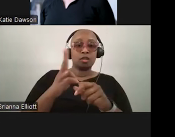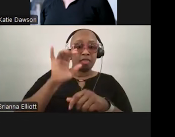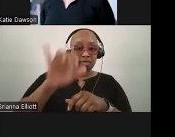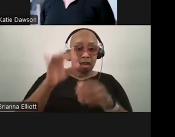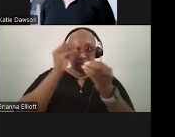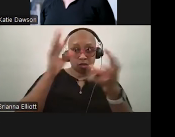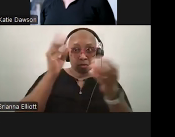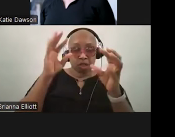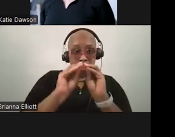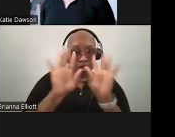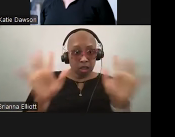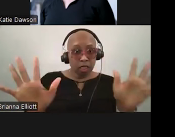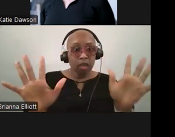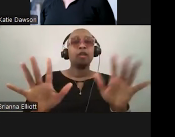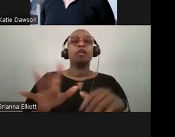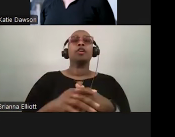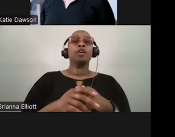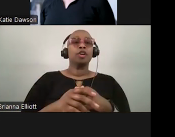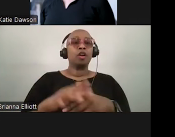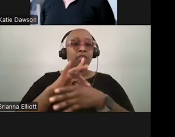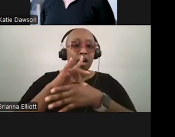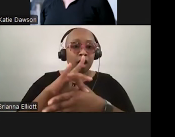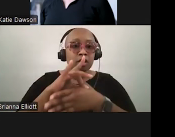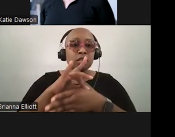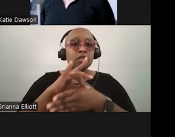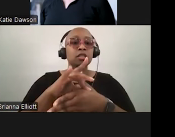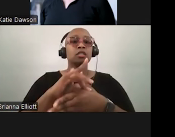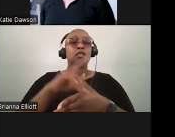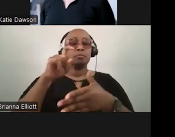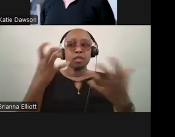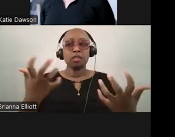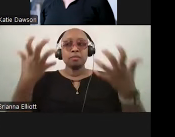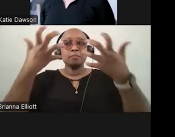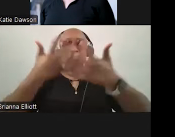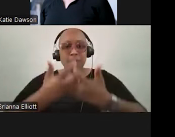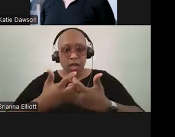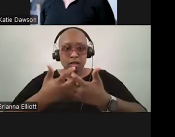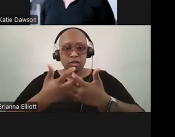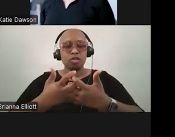it has to be robust. Content must be compatible with current and future assisted technologies. If